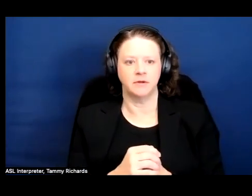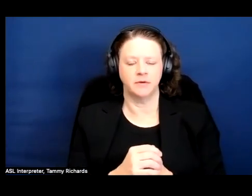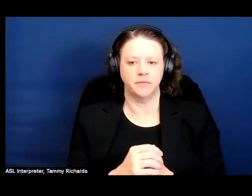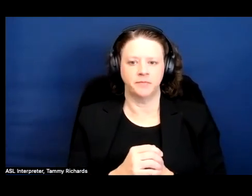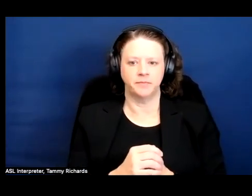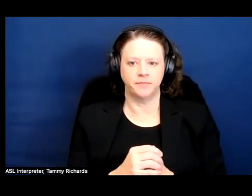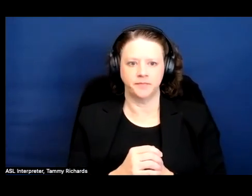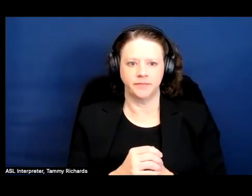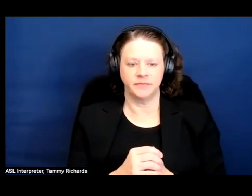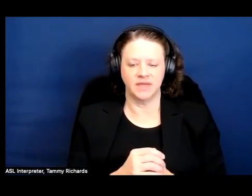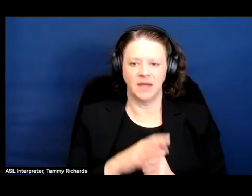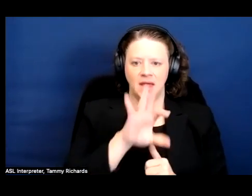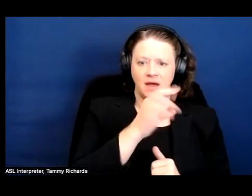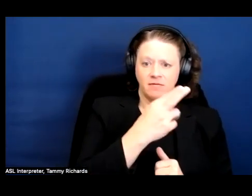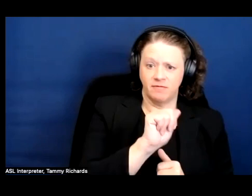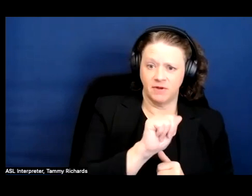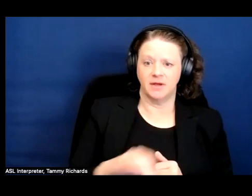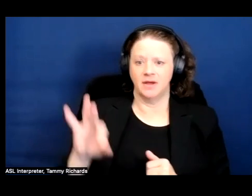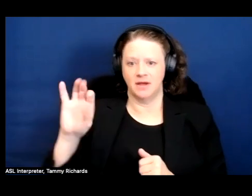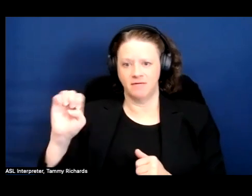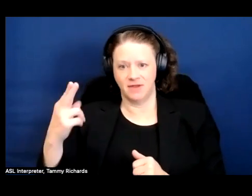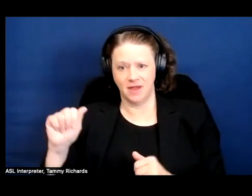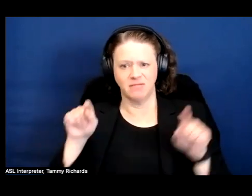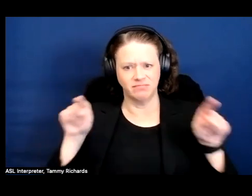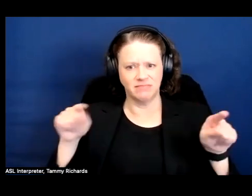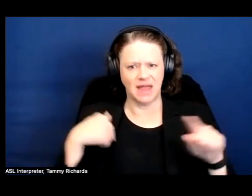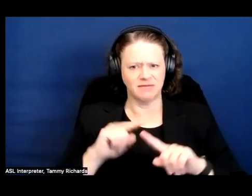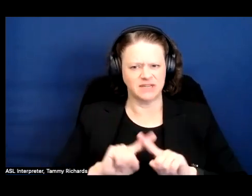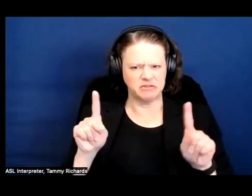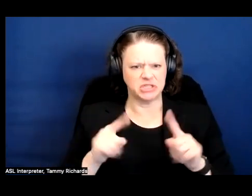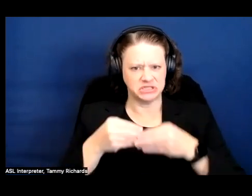So what the state law back in 2020 did was